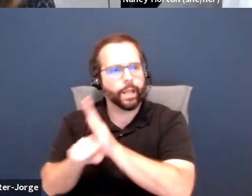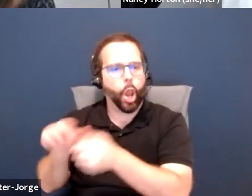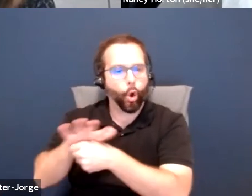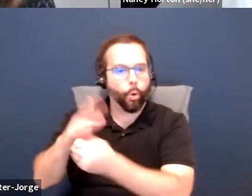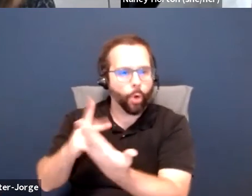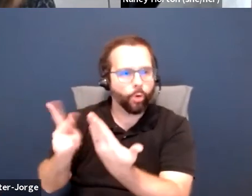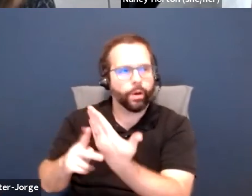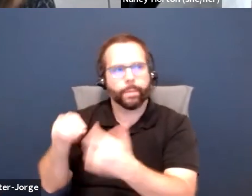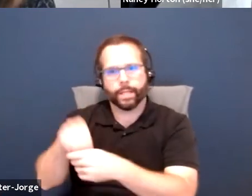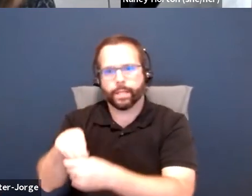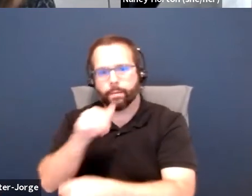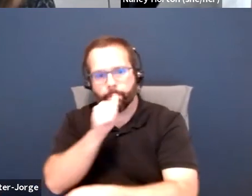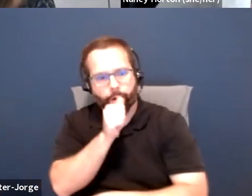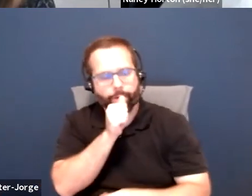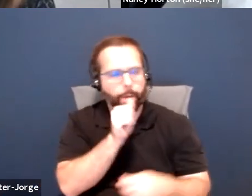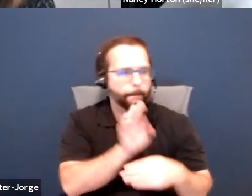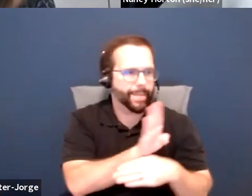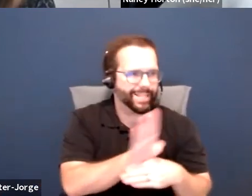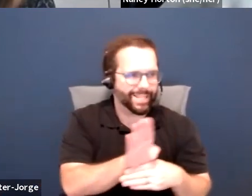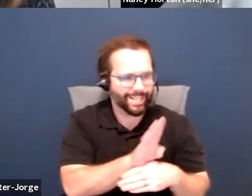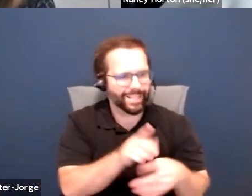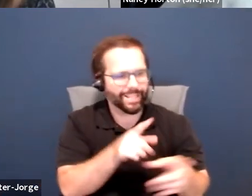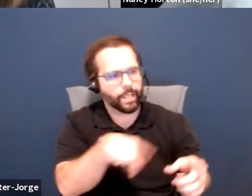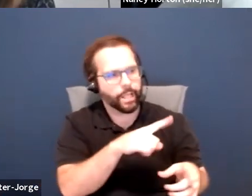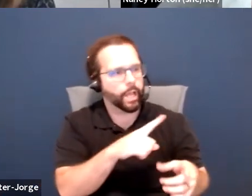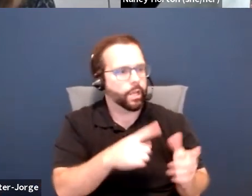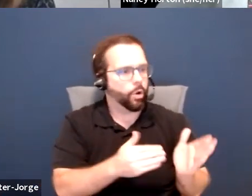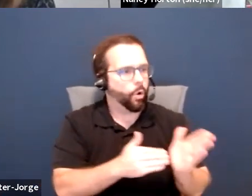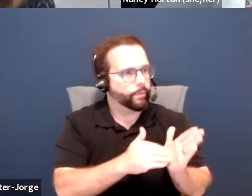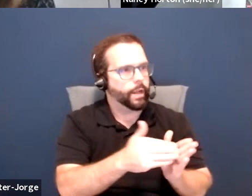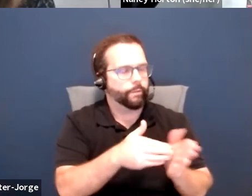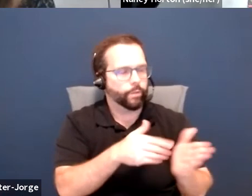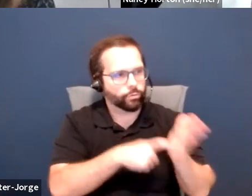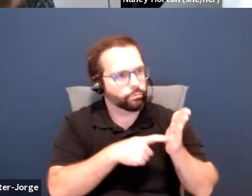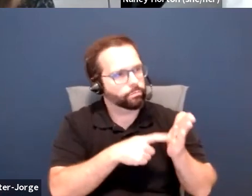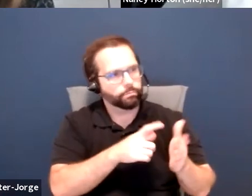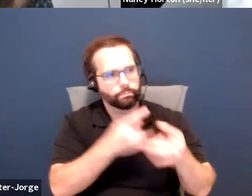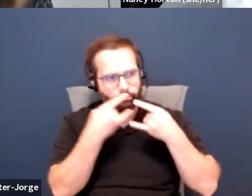know, in state and local government programs, in private businesses where